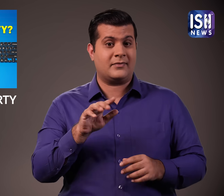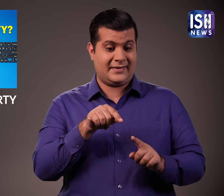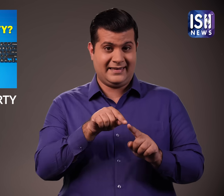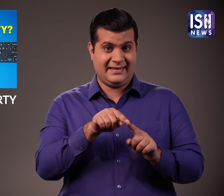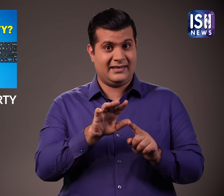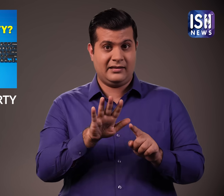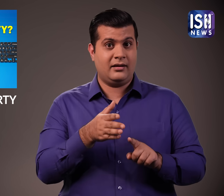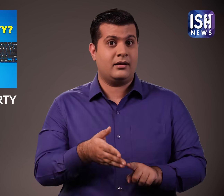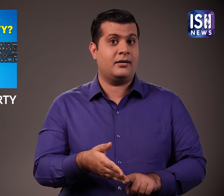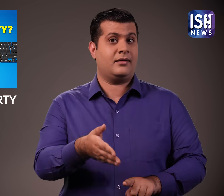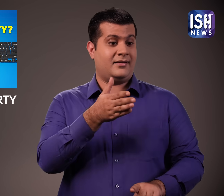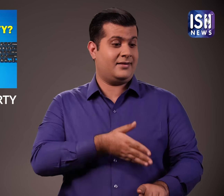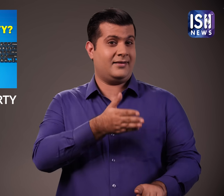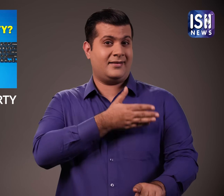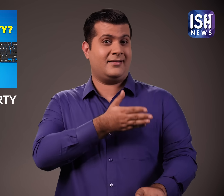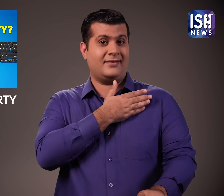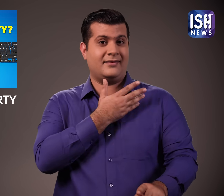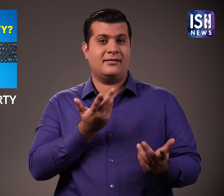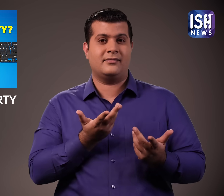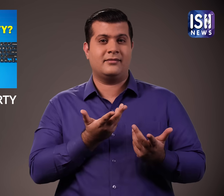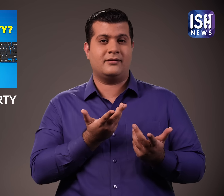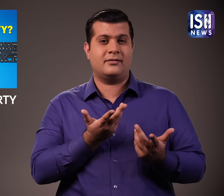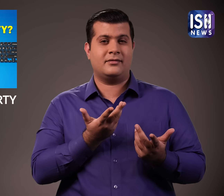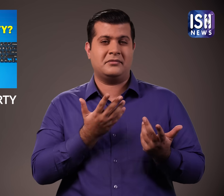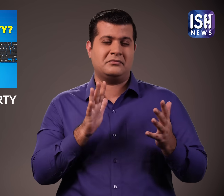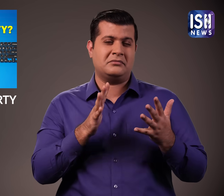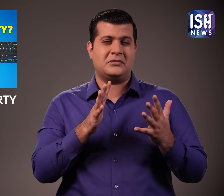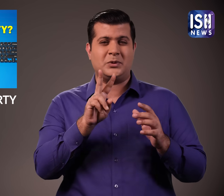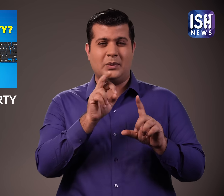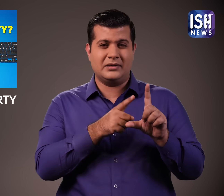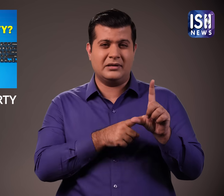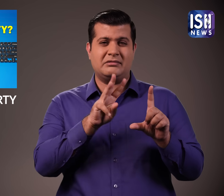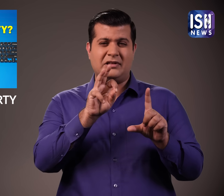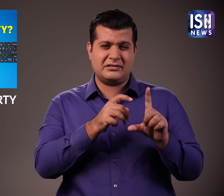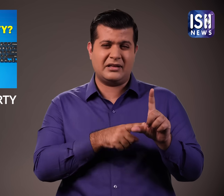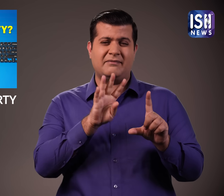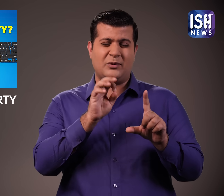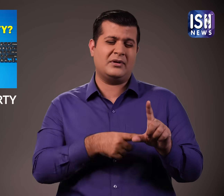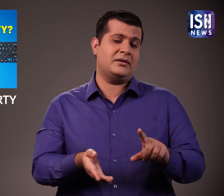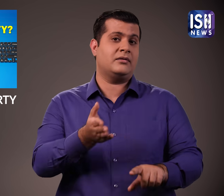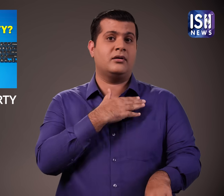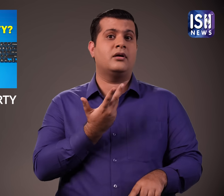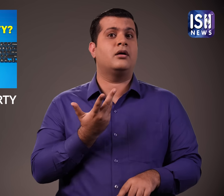But a few decades back,